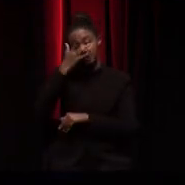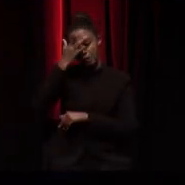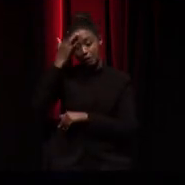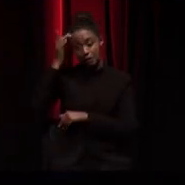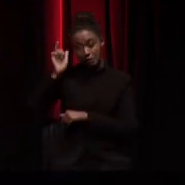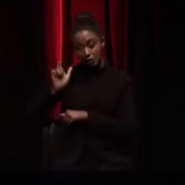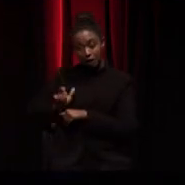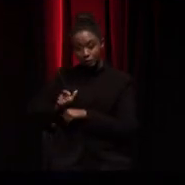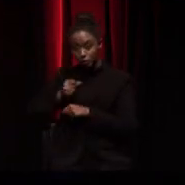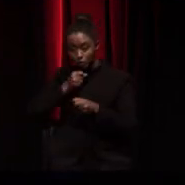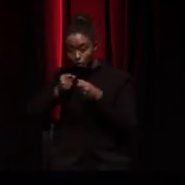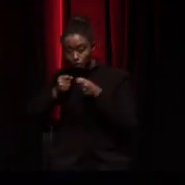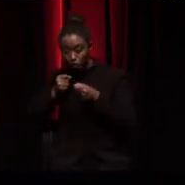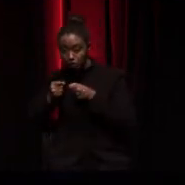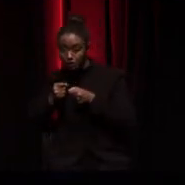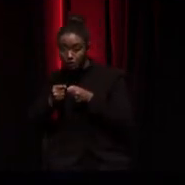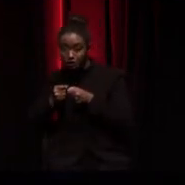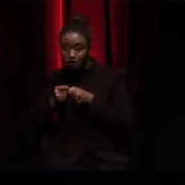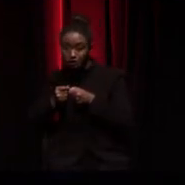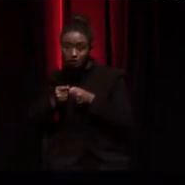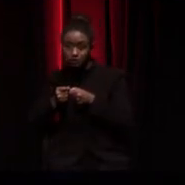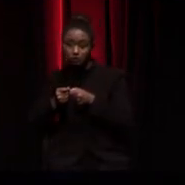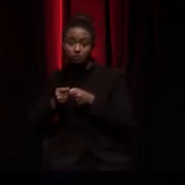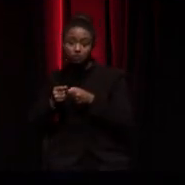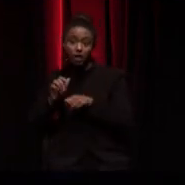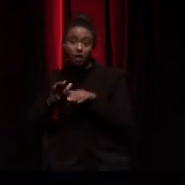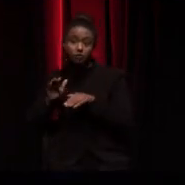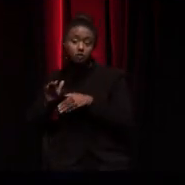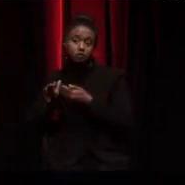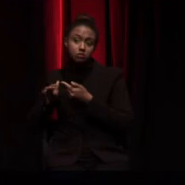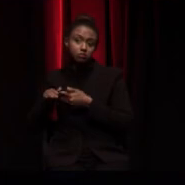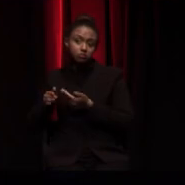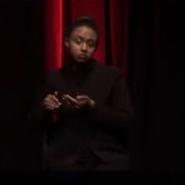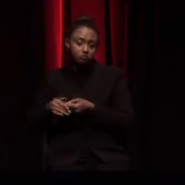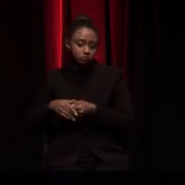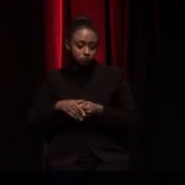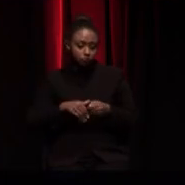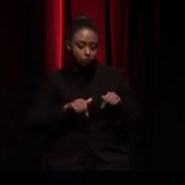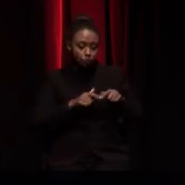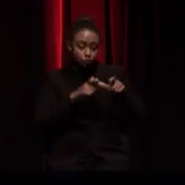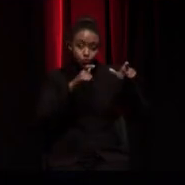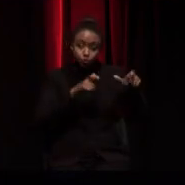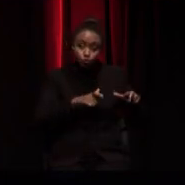be working in a Studio producing content for a brand.